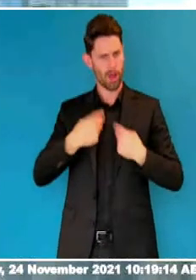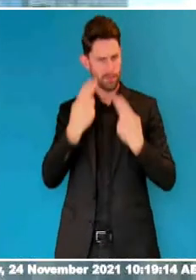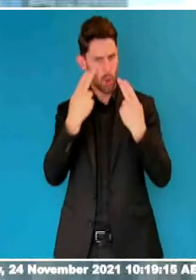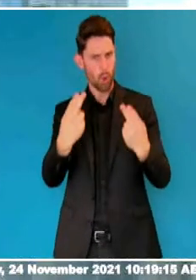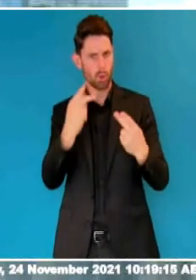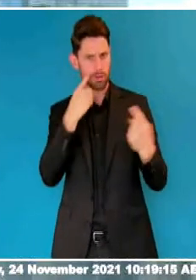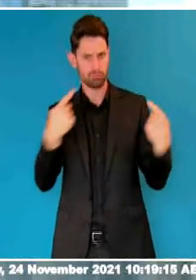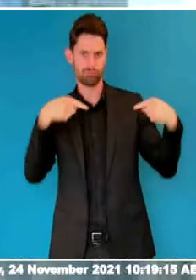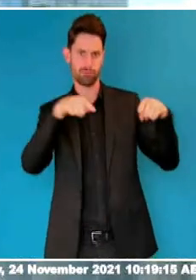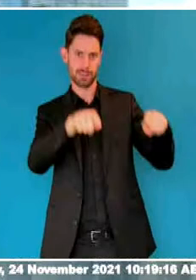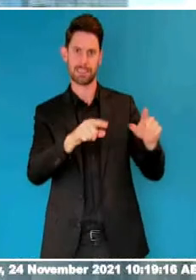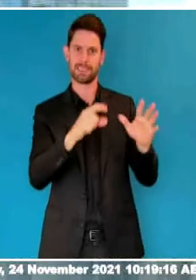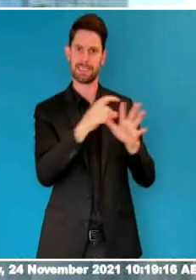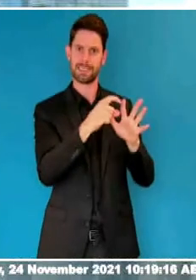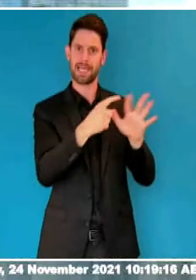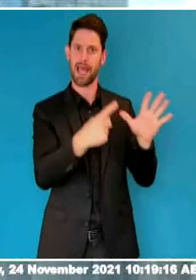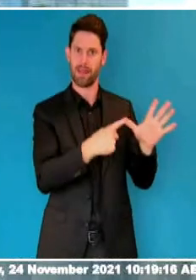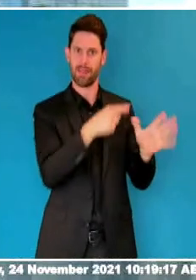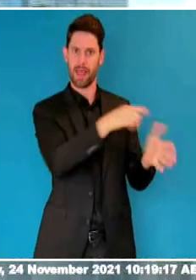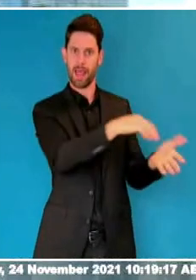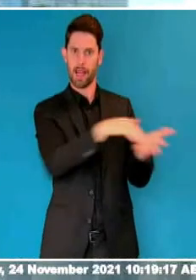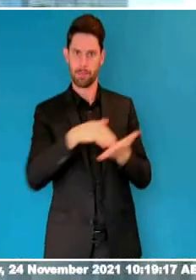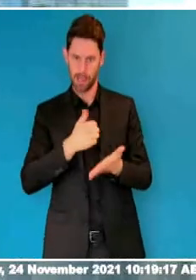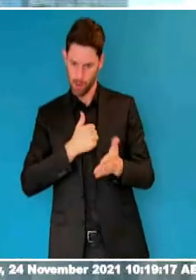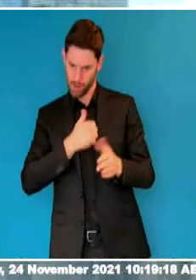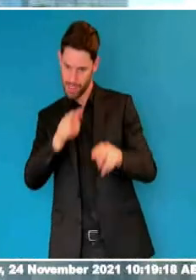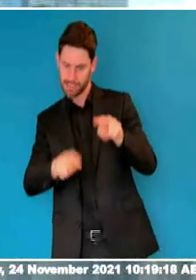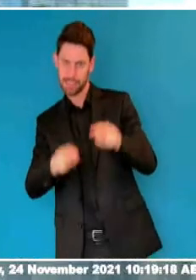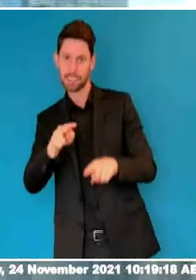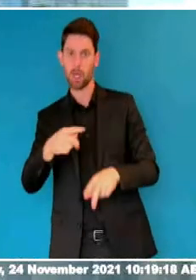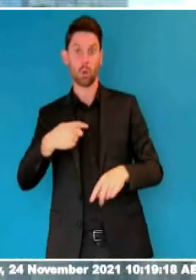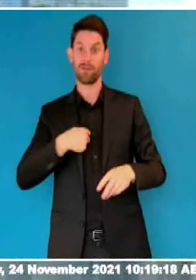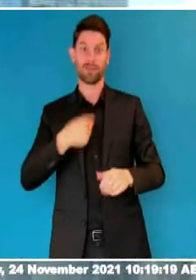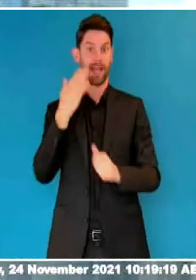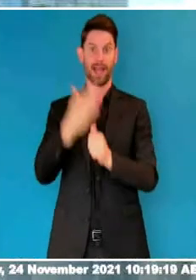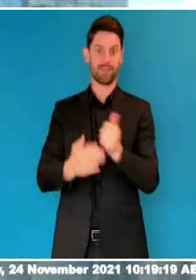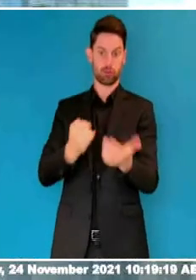assessments. We haven't rejected any requests for adjustment in the last two years